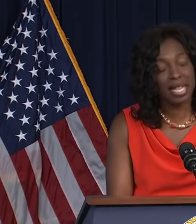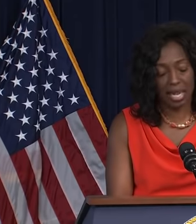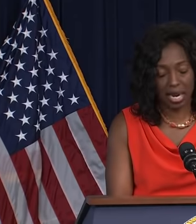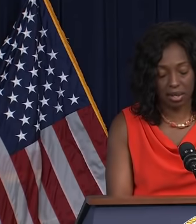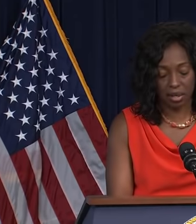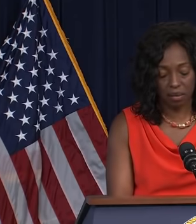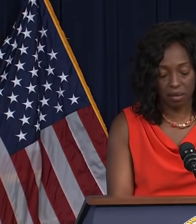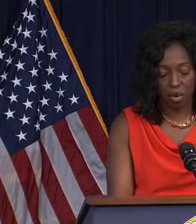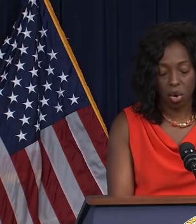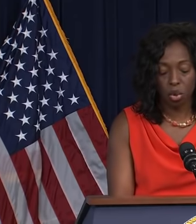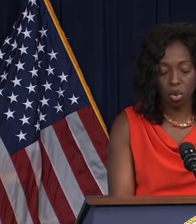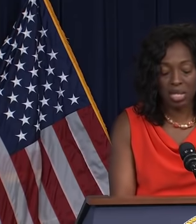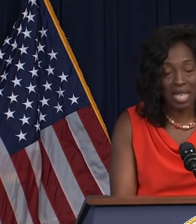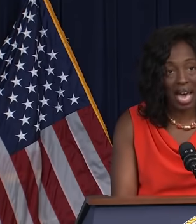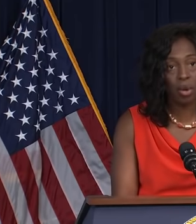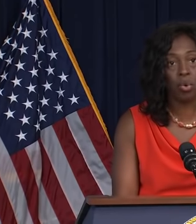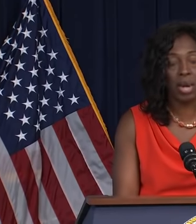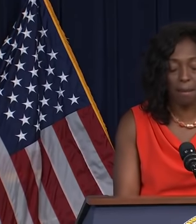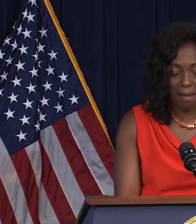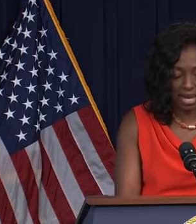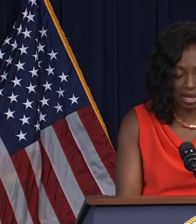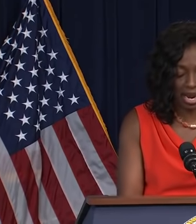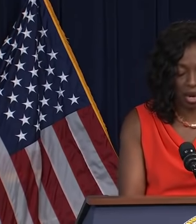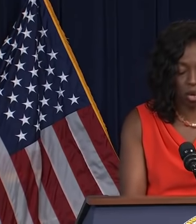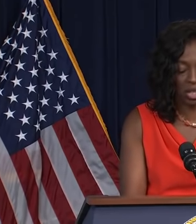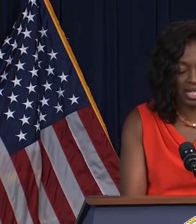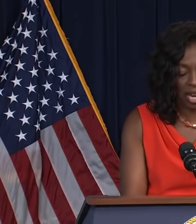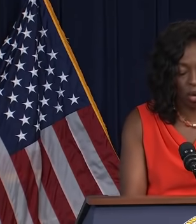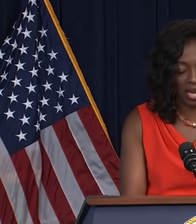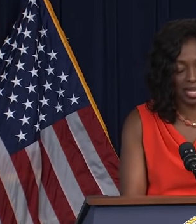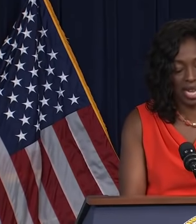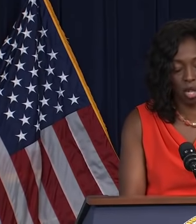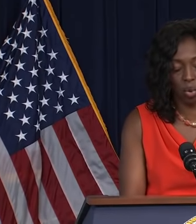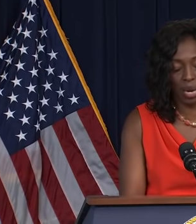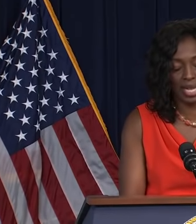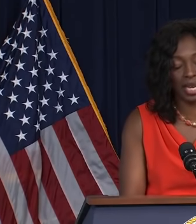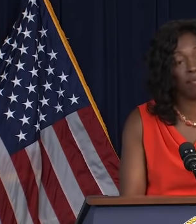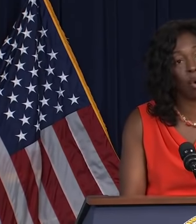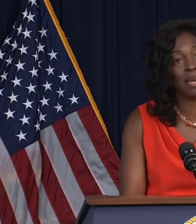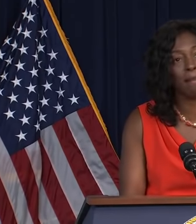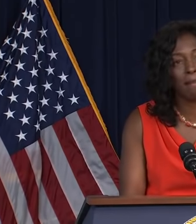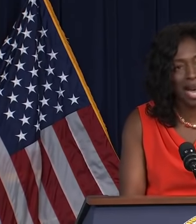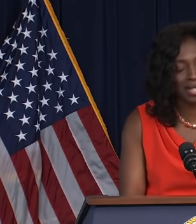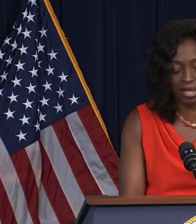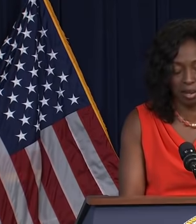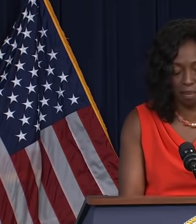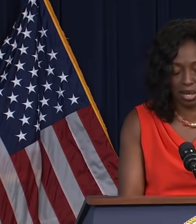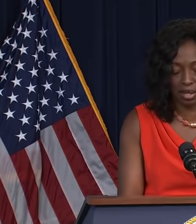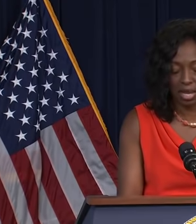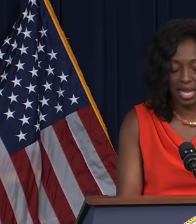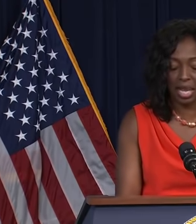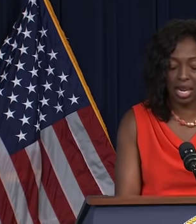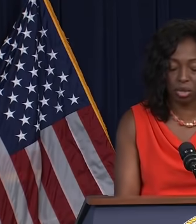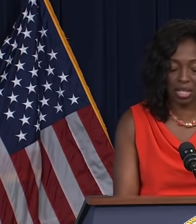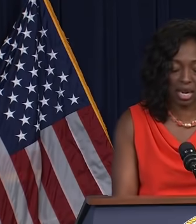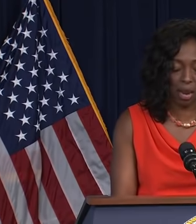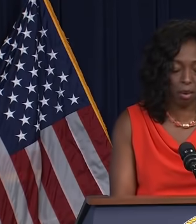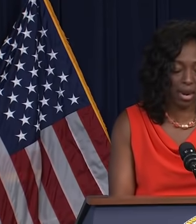you guys get their medals. Son